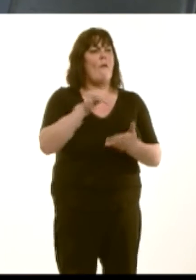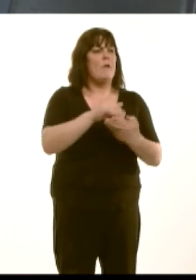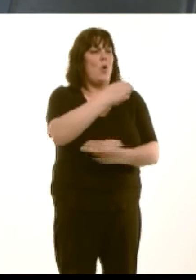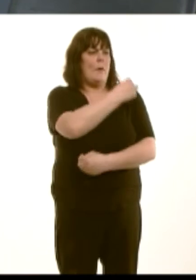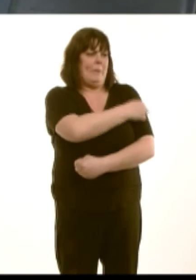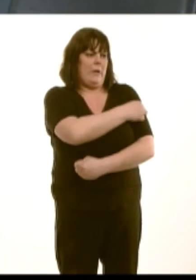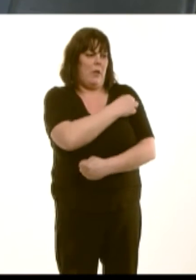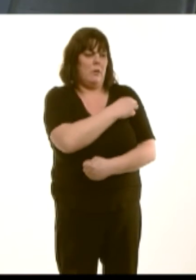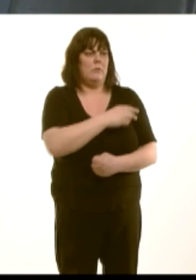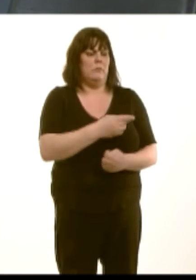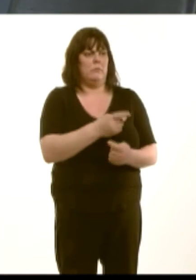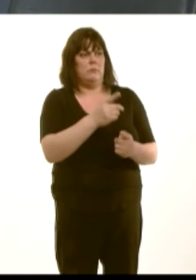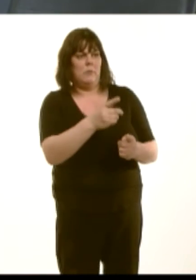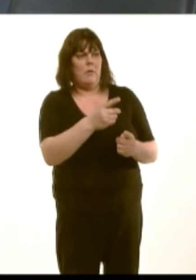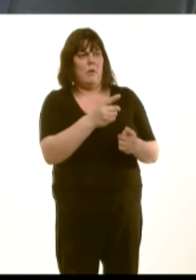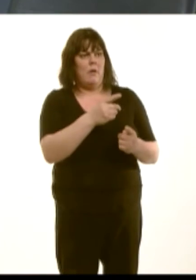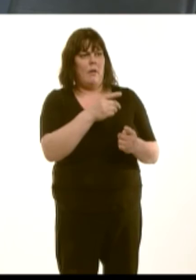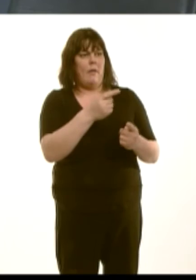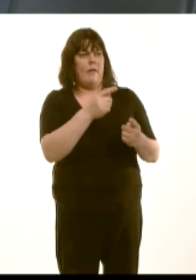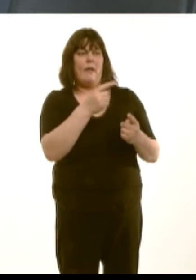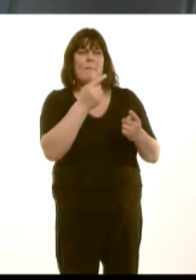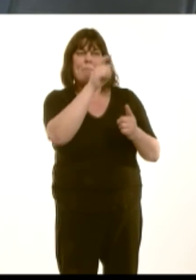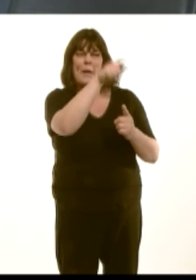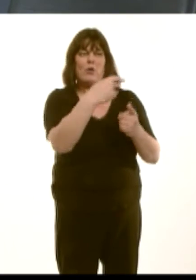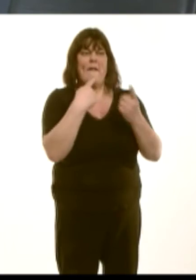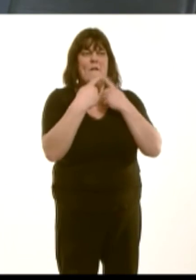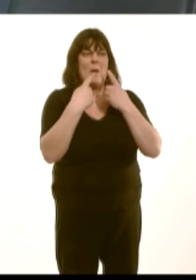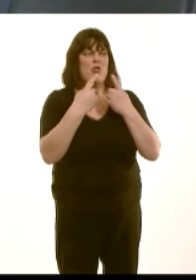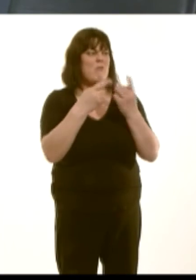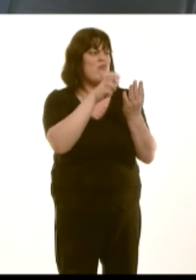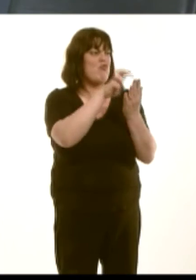y claf neu ganlyniadau profion y claf, ar gaelóar gollóyn ystod yr apwyntiad hwnnw.